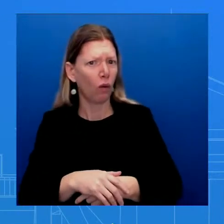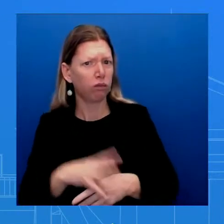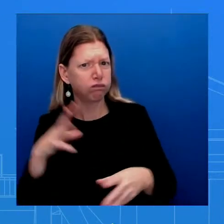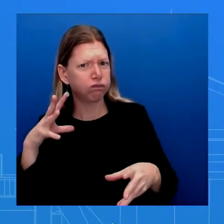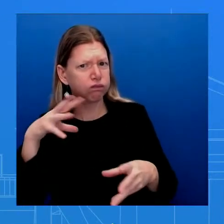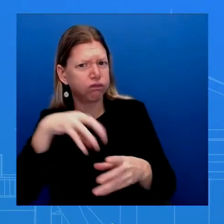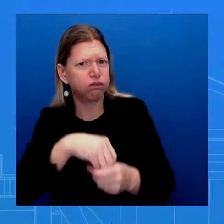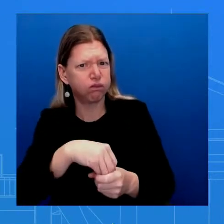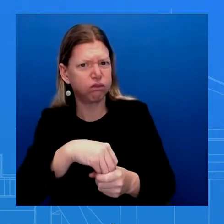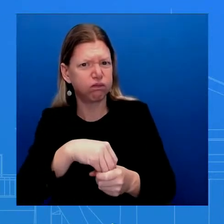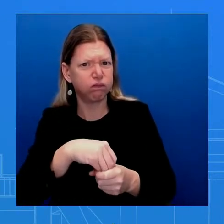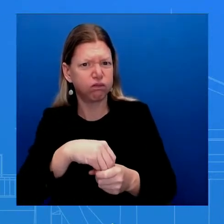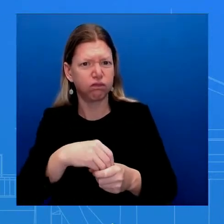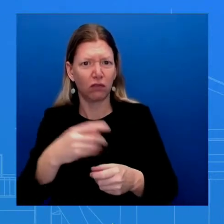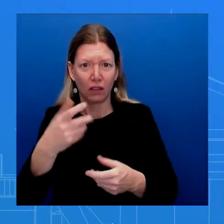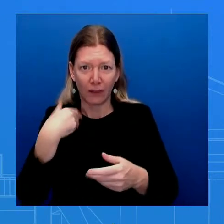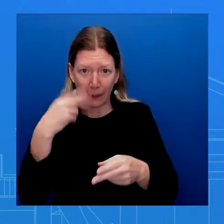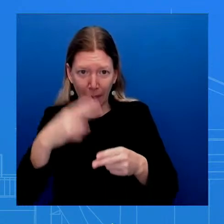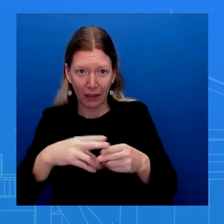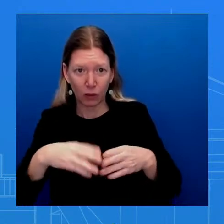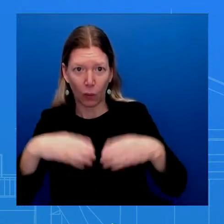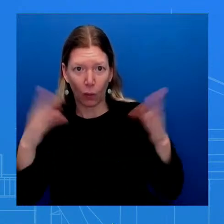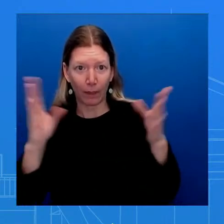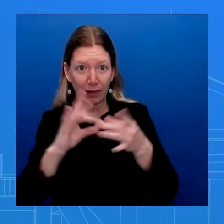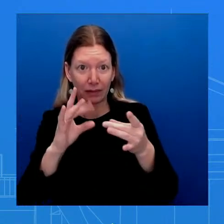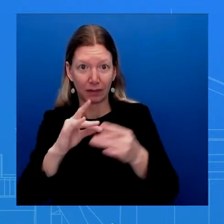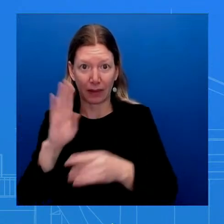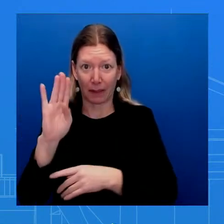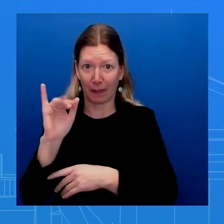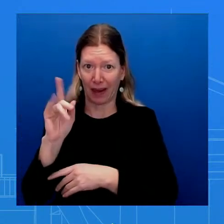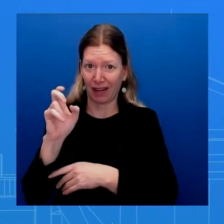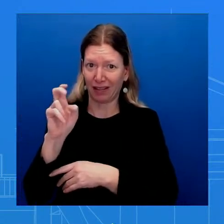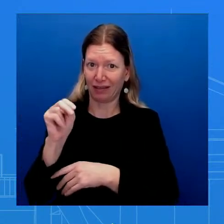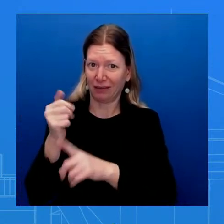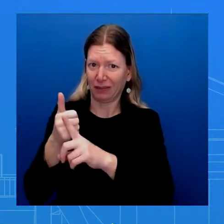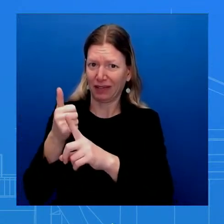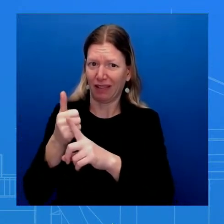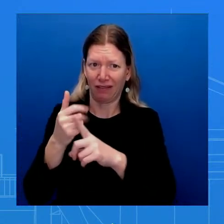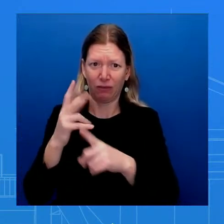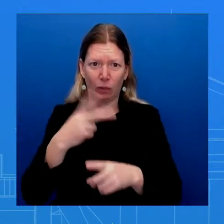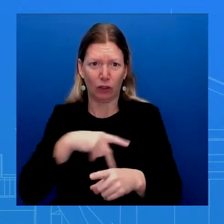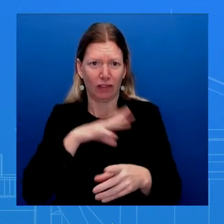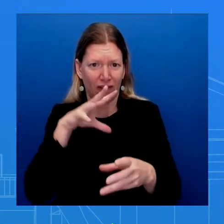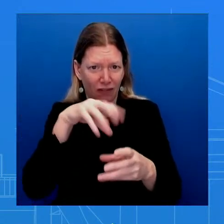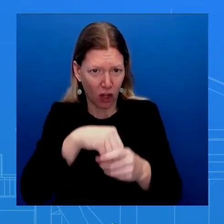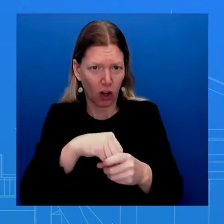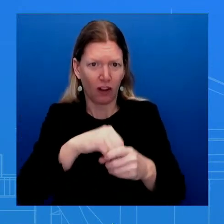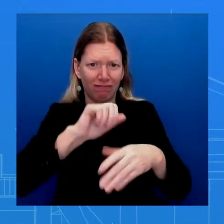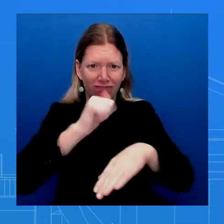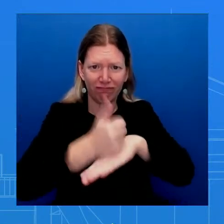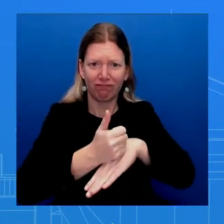in getting the original deal in place and loosening up a snag that happened over the weekend,